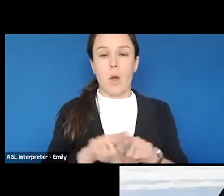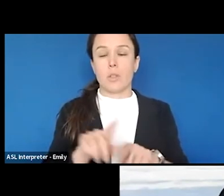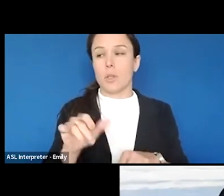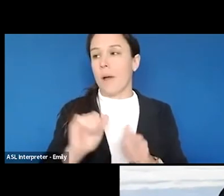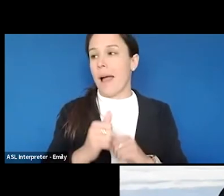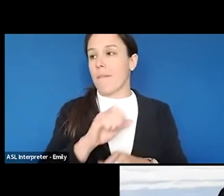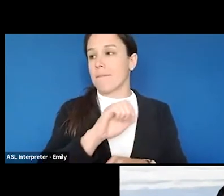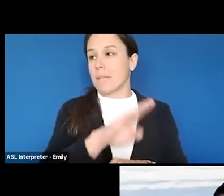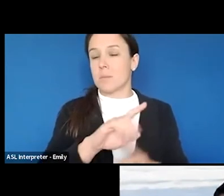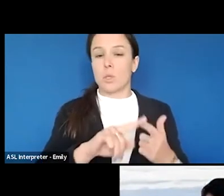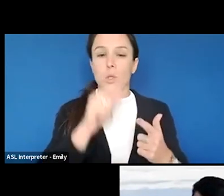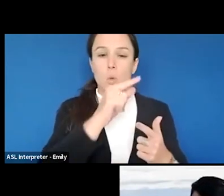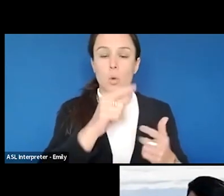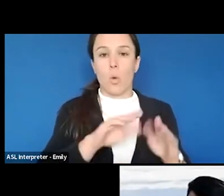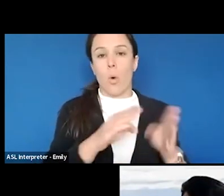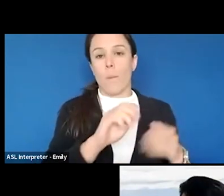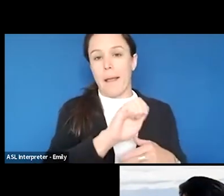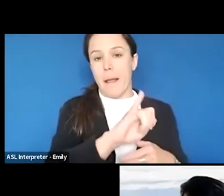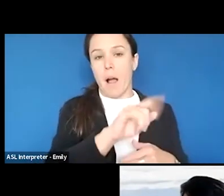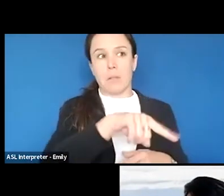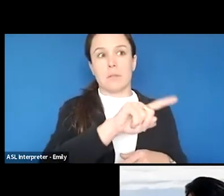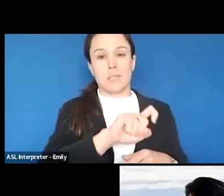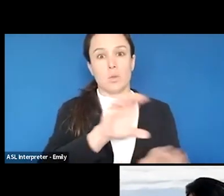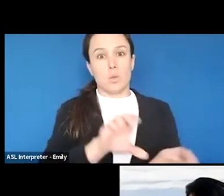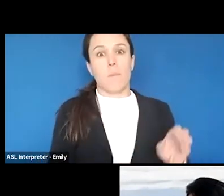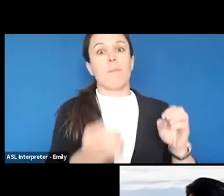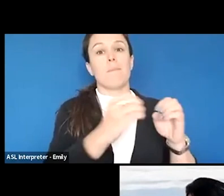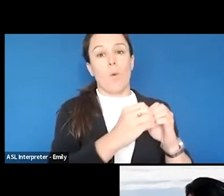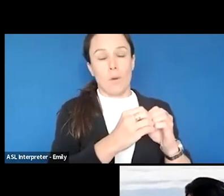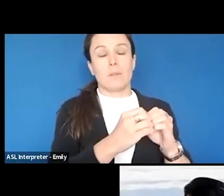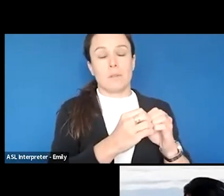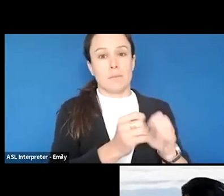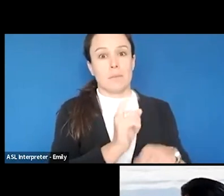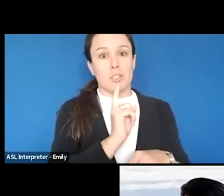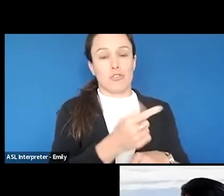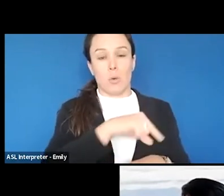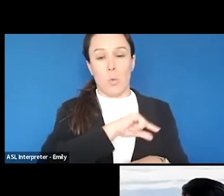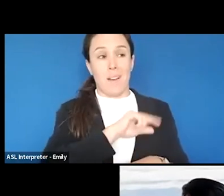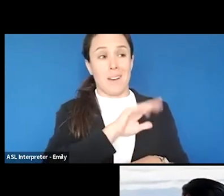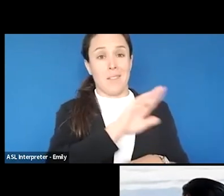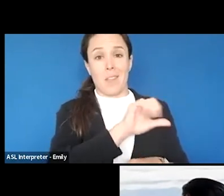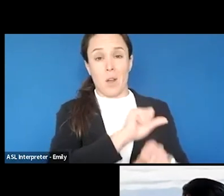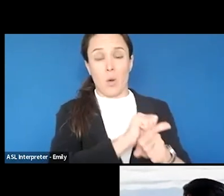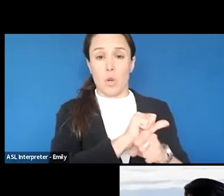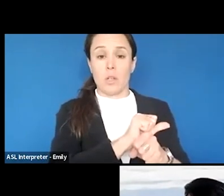open AI, need to do much more to ensure that the quality of the work is -- is more